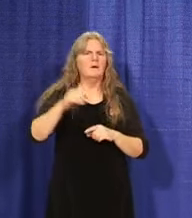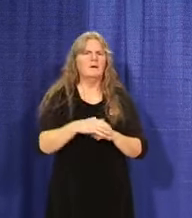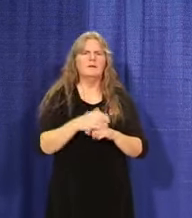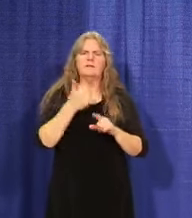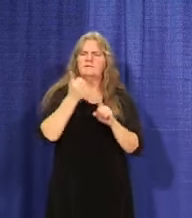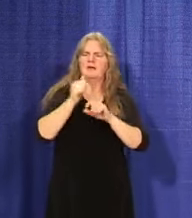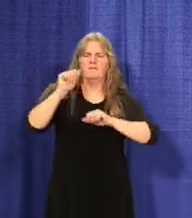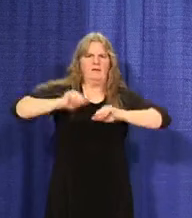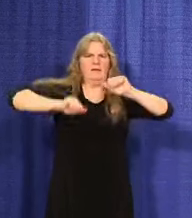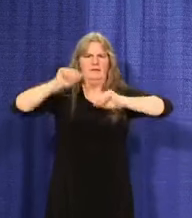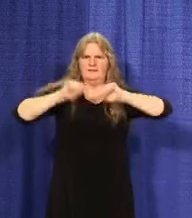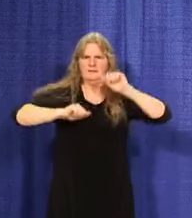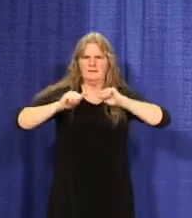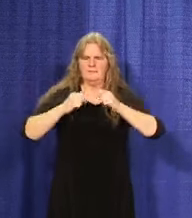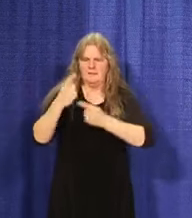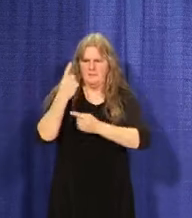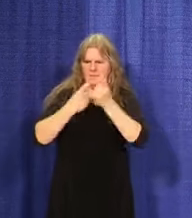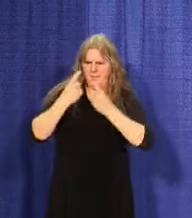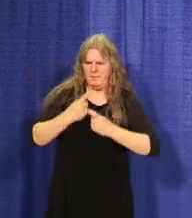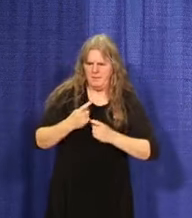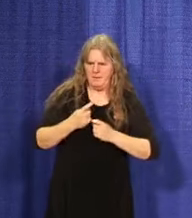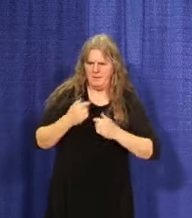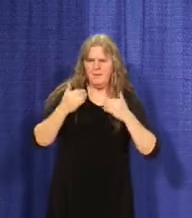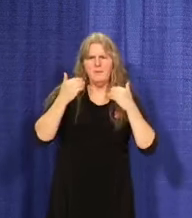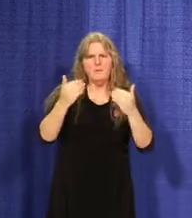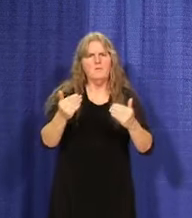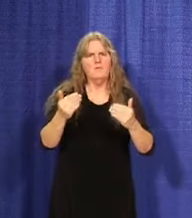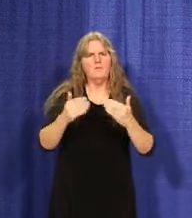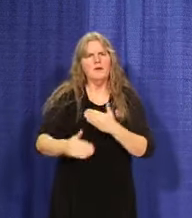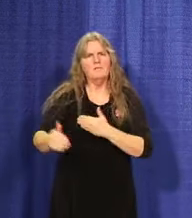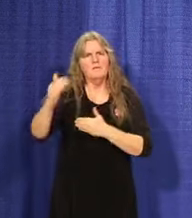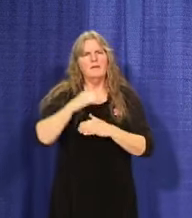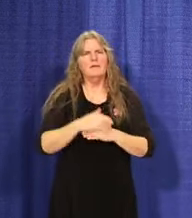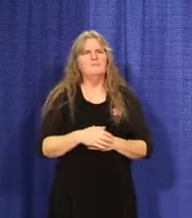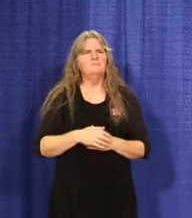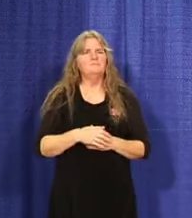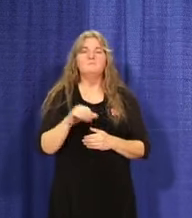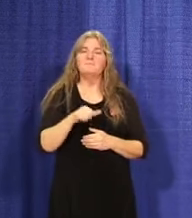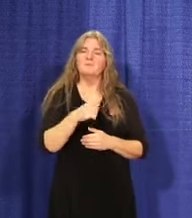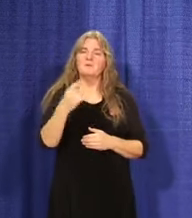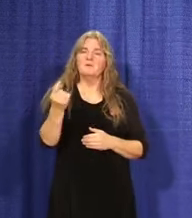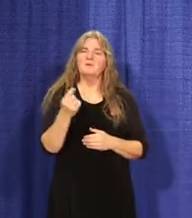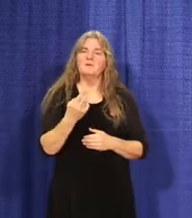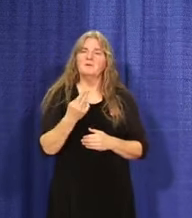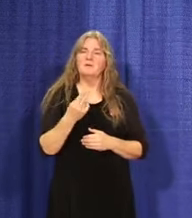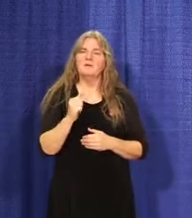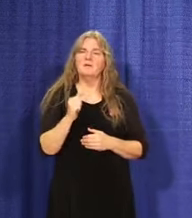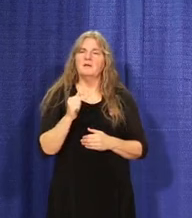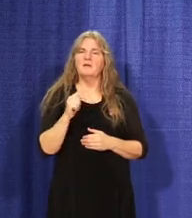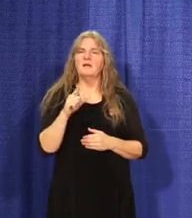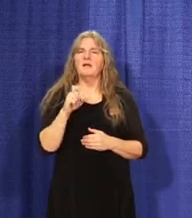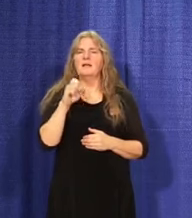where that tells you. Pat: Follow-up question? Reporter: Yes, thanks.